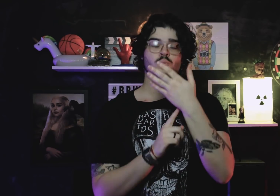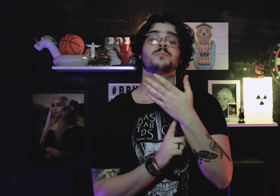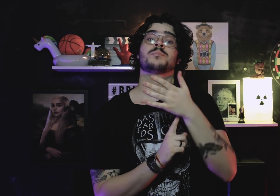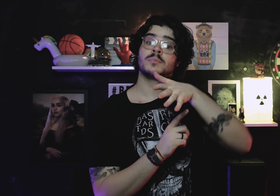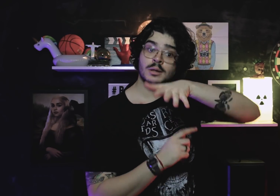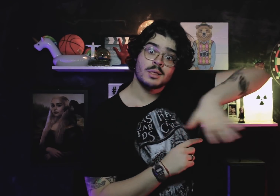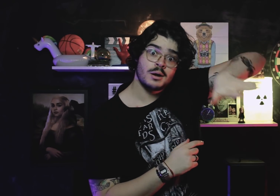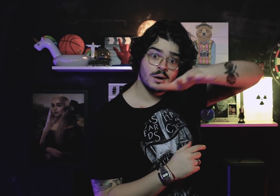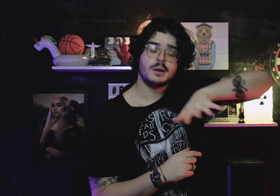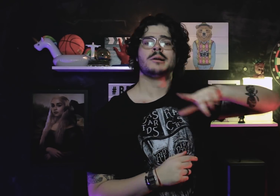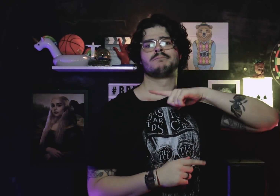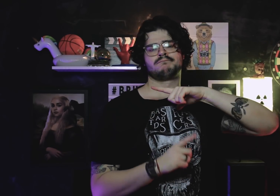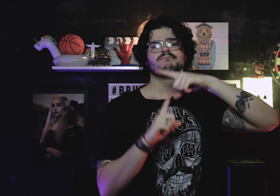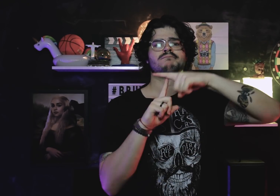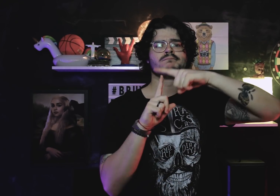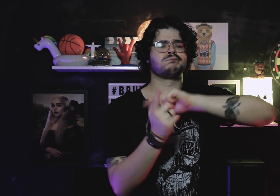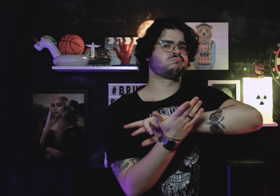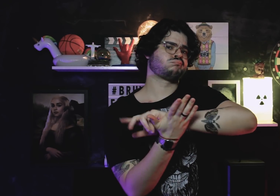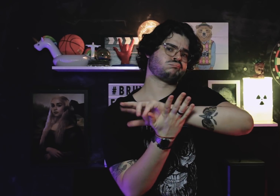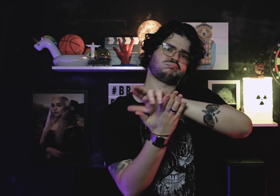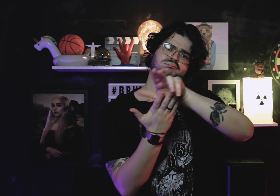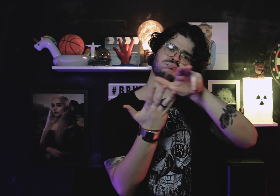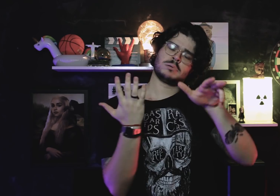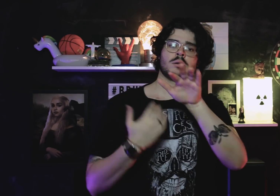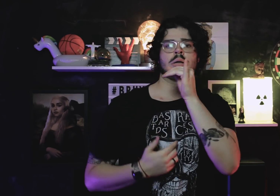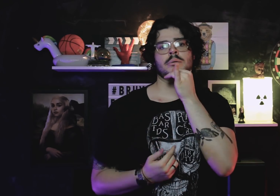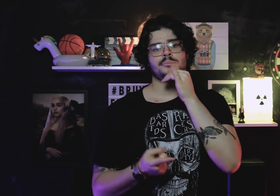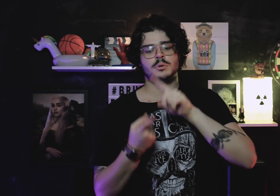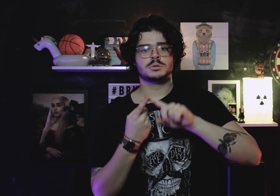There are different traditions, such as ...